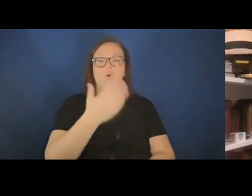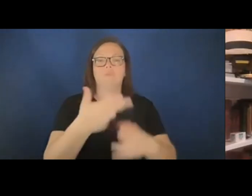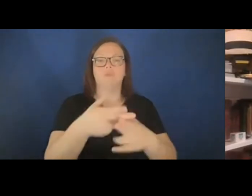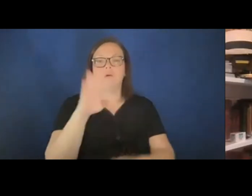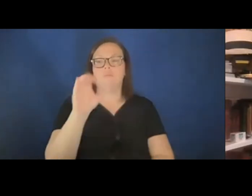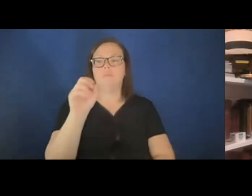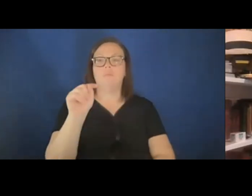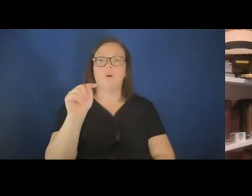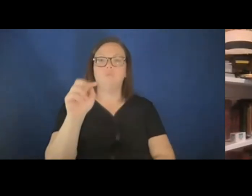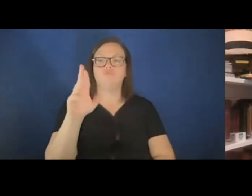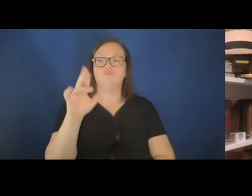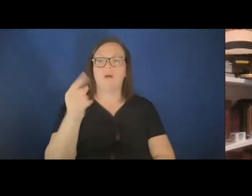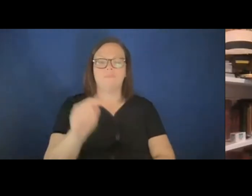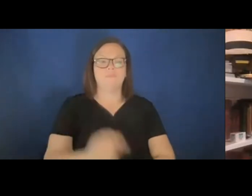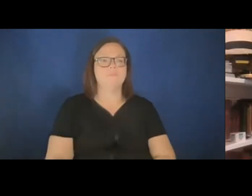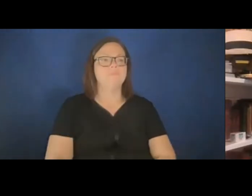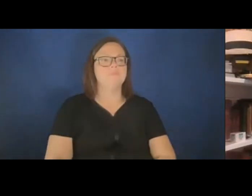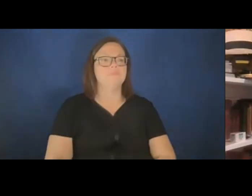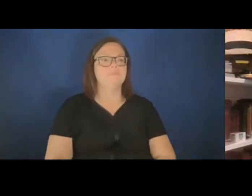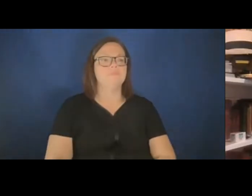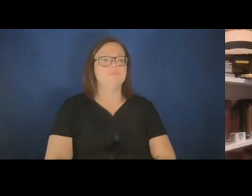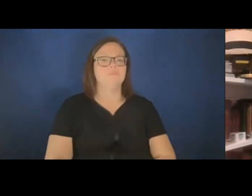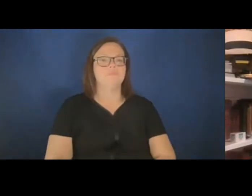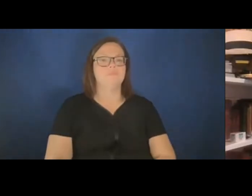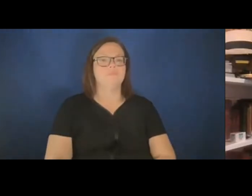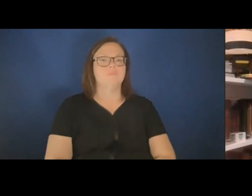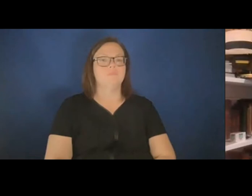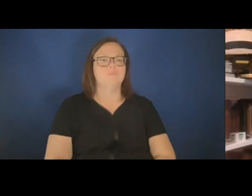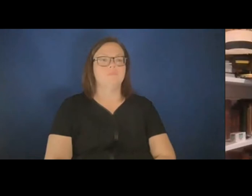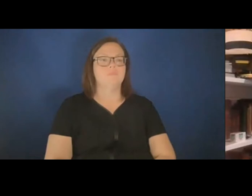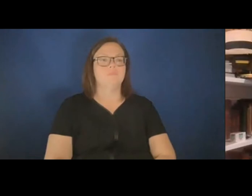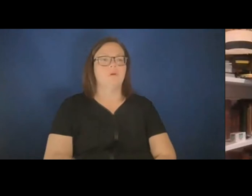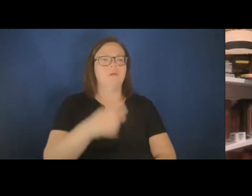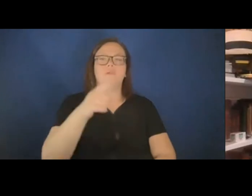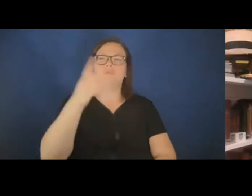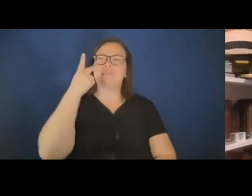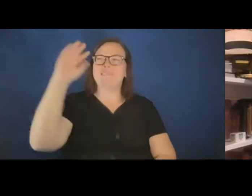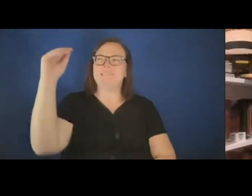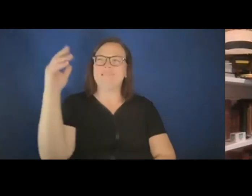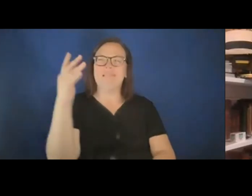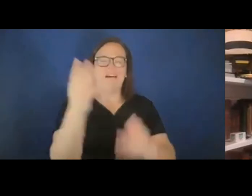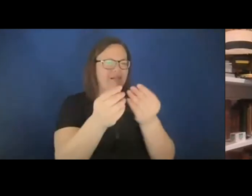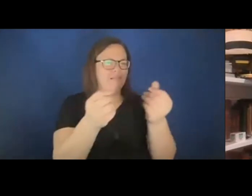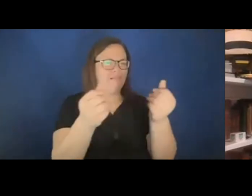called, "Boat-Wright." Boat-Wright. A sunwashed babyblue sheet